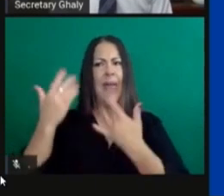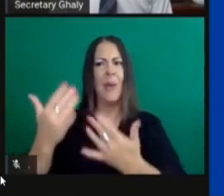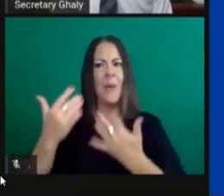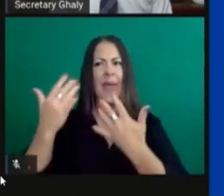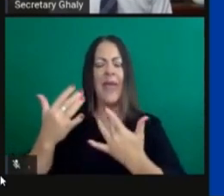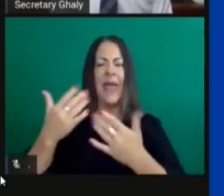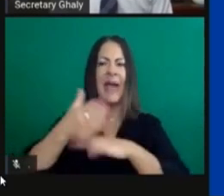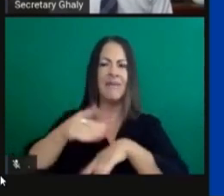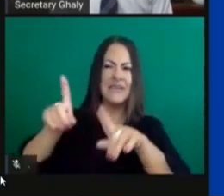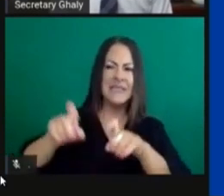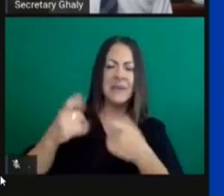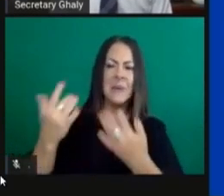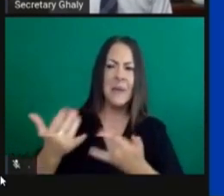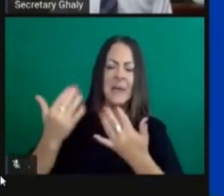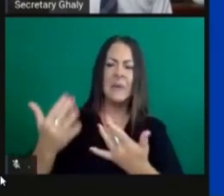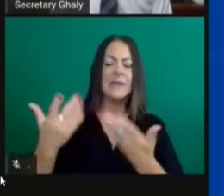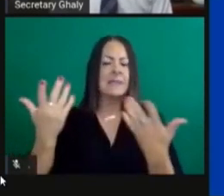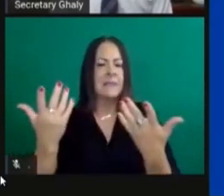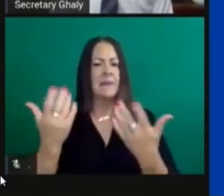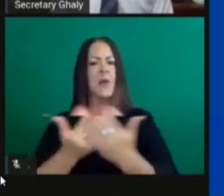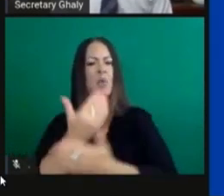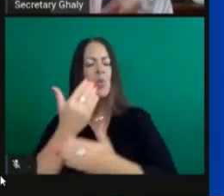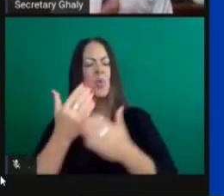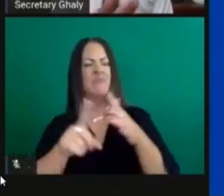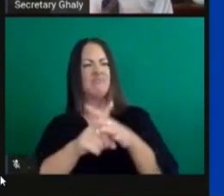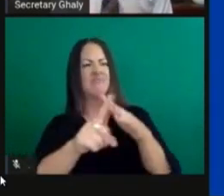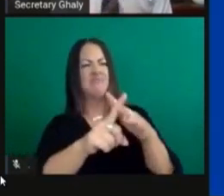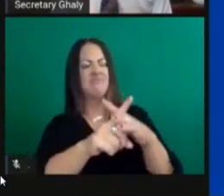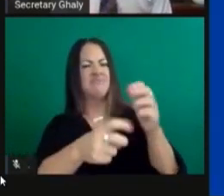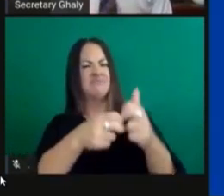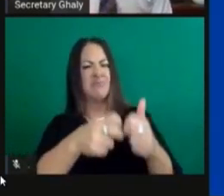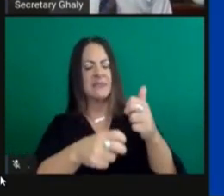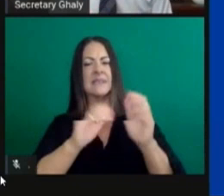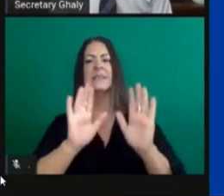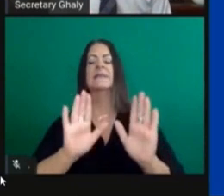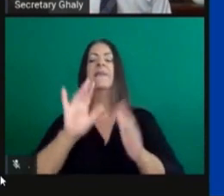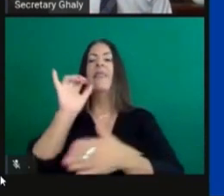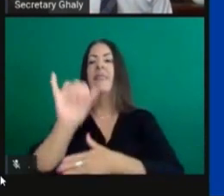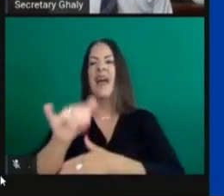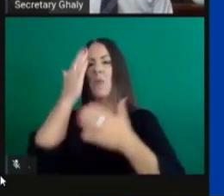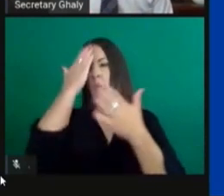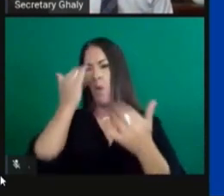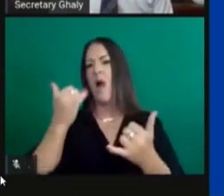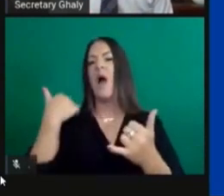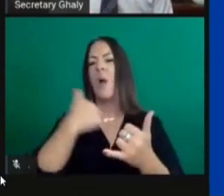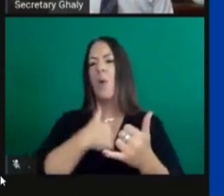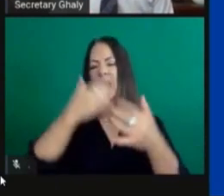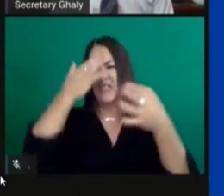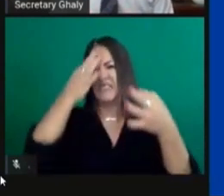TUESDAY, WE FOCUSED ON THE NEW TEST CRITERIA. AND WE FOCUSED ON THE FACT THAT AT THAT TIME, WE WERE EXPERIENCING DELAYS IN TURNAROUND TIME.